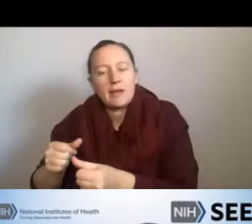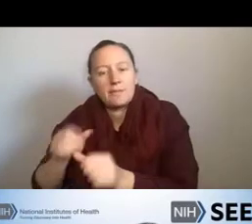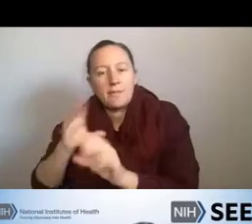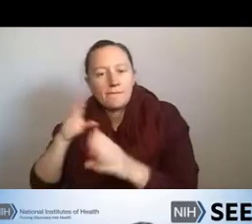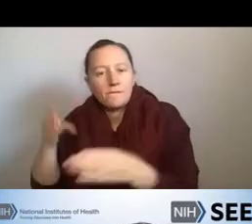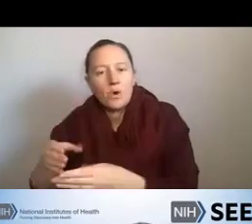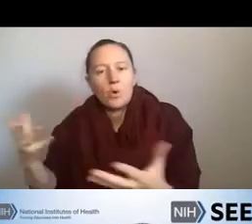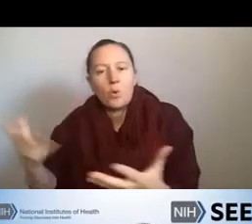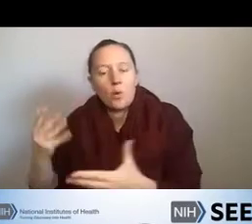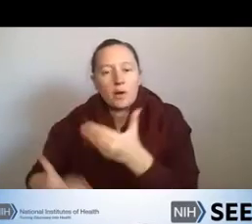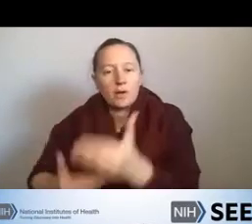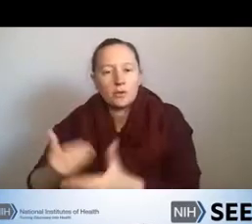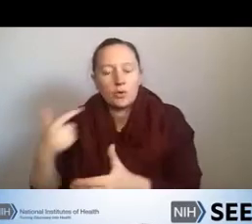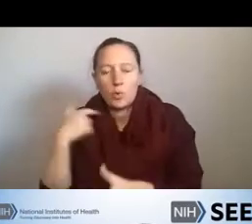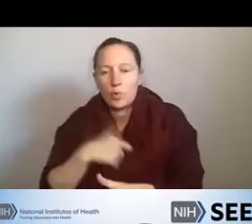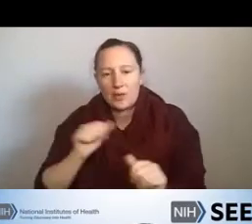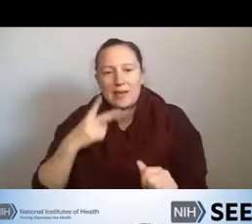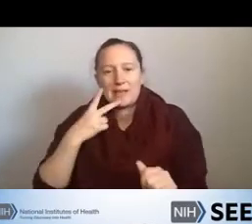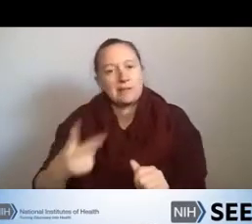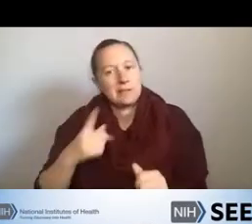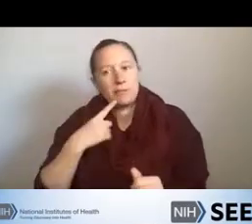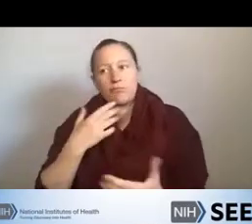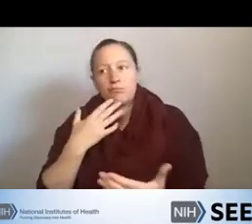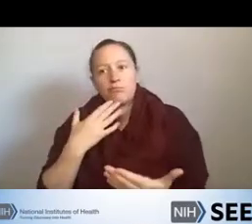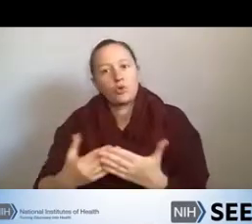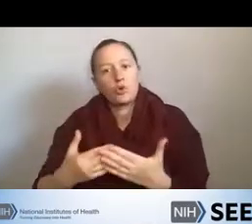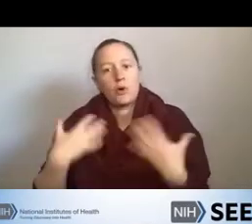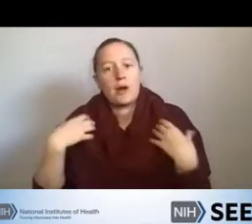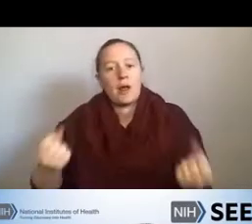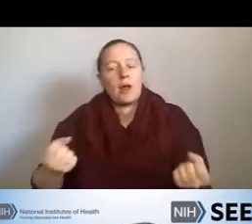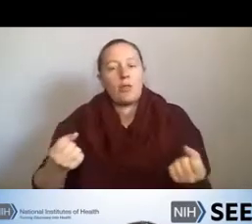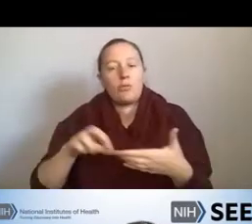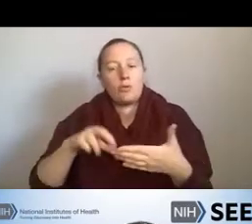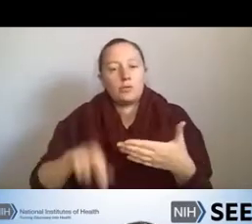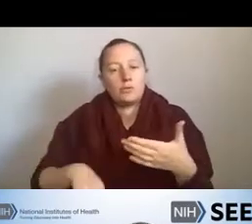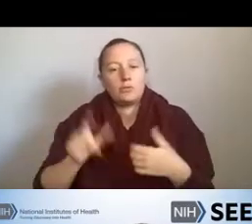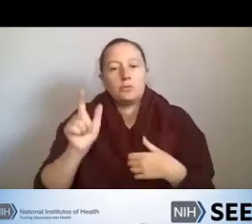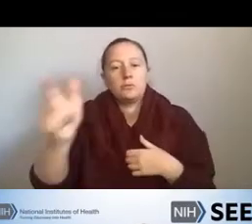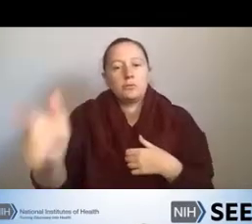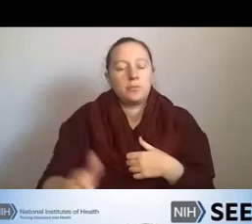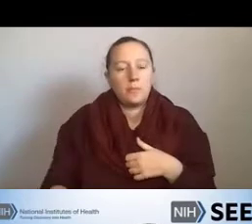health care solutions down the line. There is that restrategize and enhance discovery,